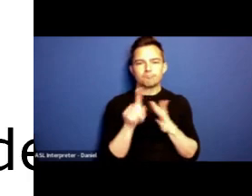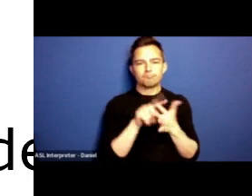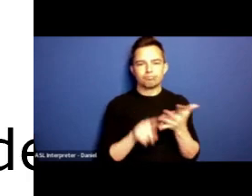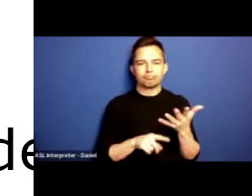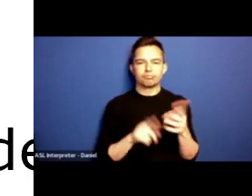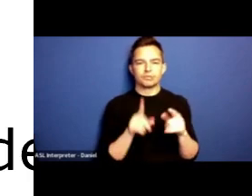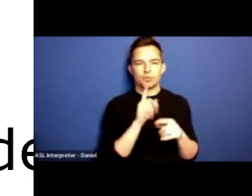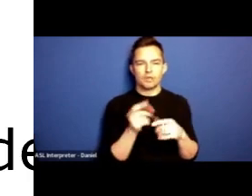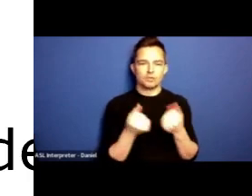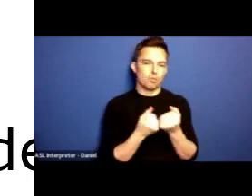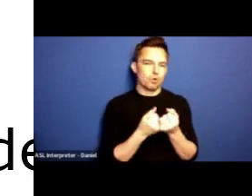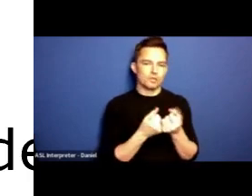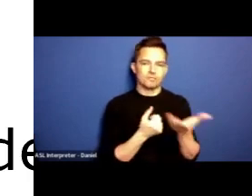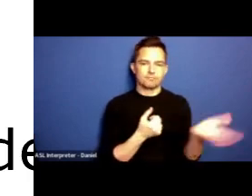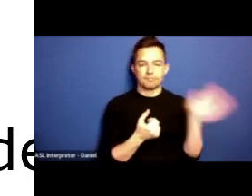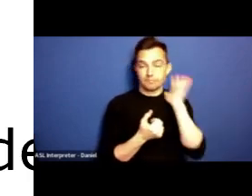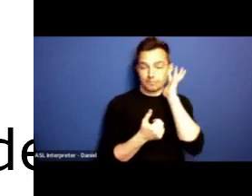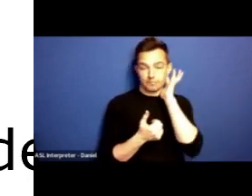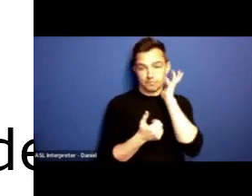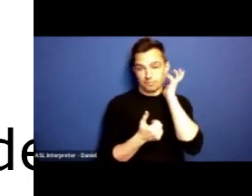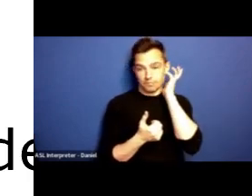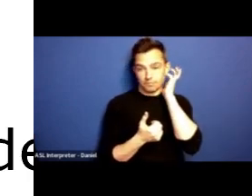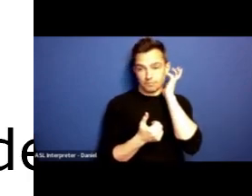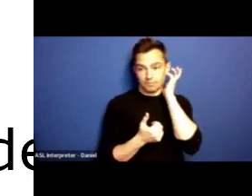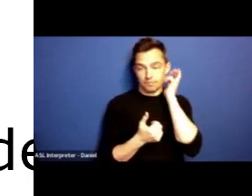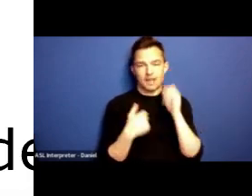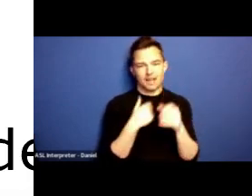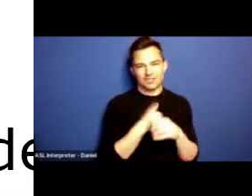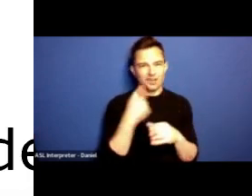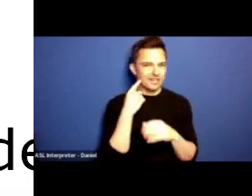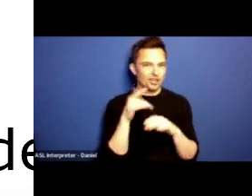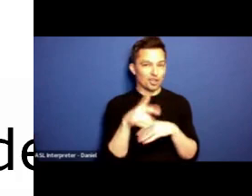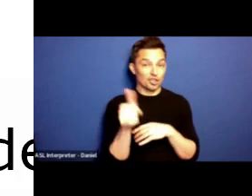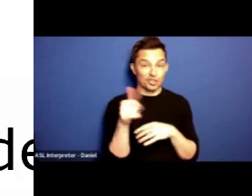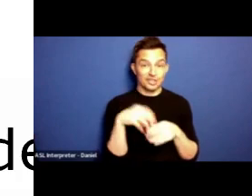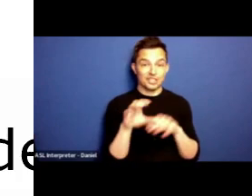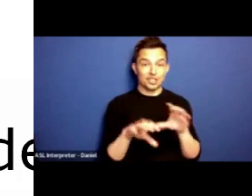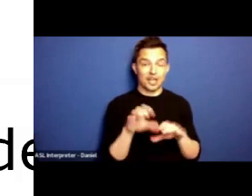supports. And I was sorry to hear, I think earlier in the chat, I was listening to folks